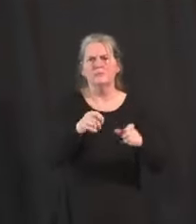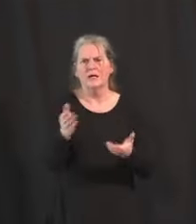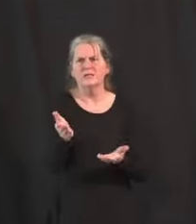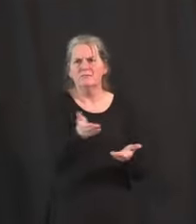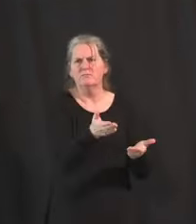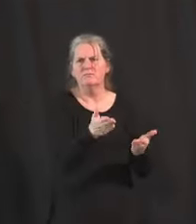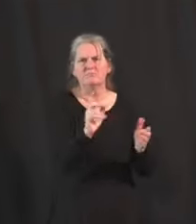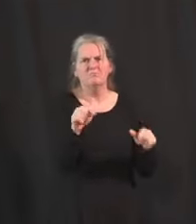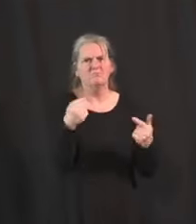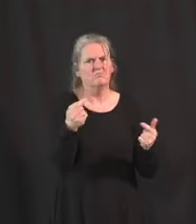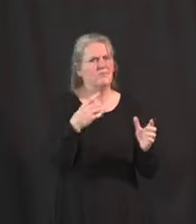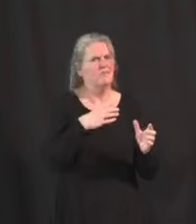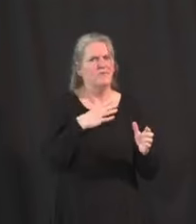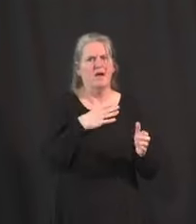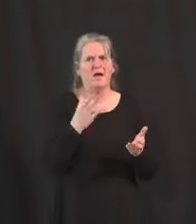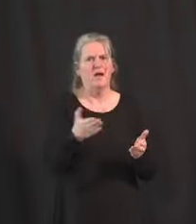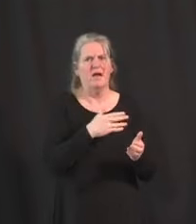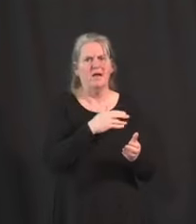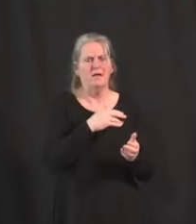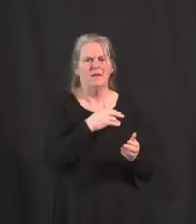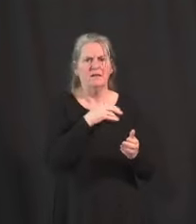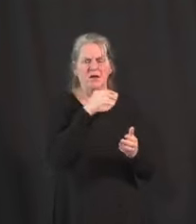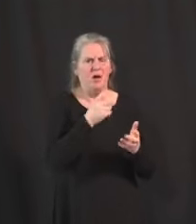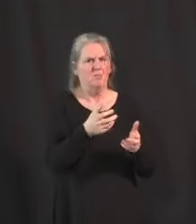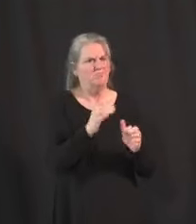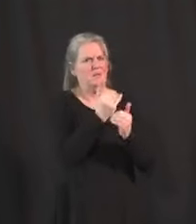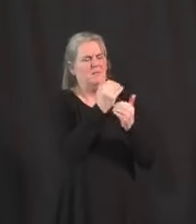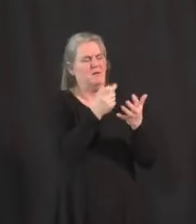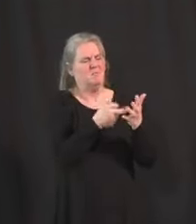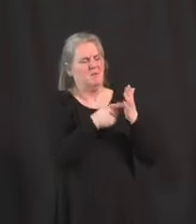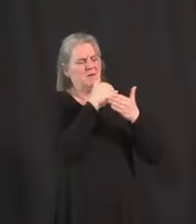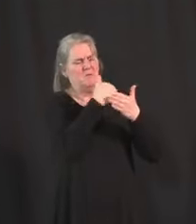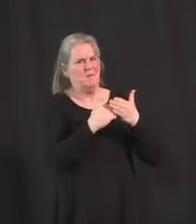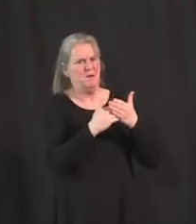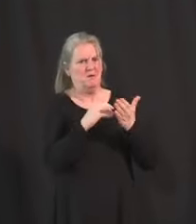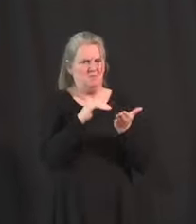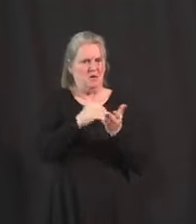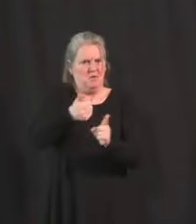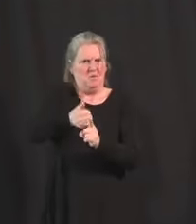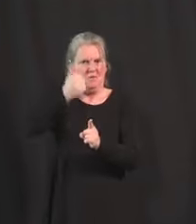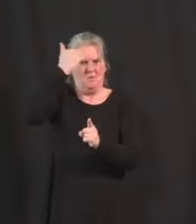FOR THOSE UNEXPECTED CASES. SO WE CONTINUE TO MONITOR AND